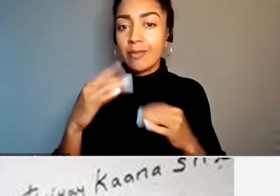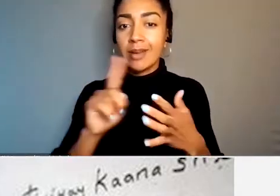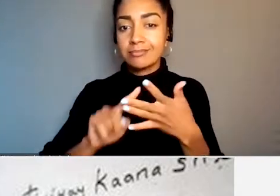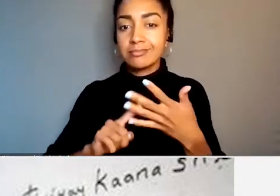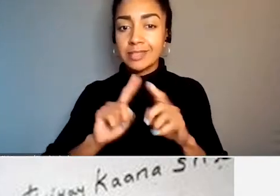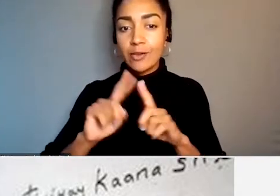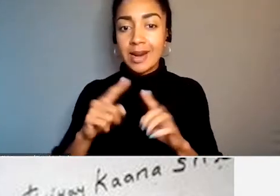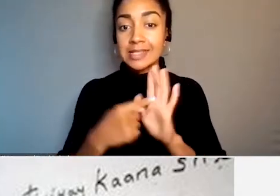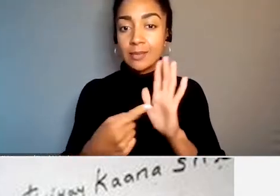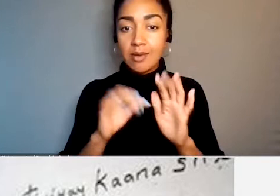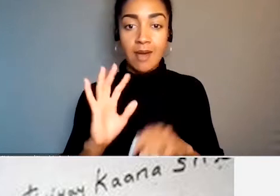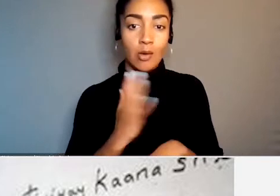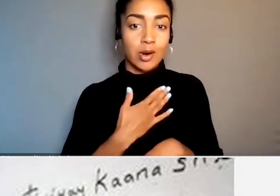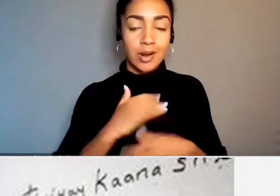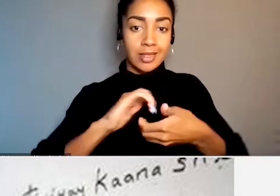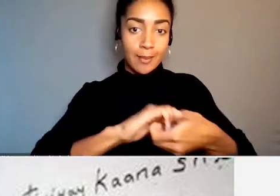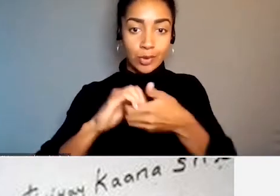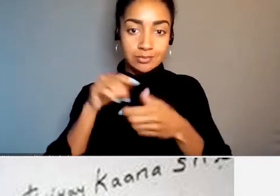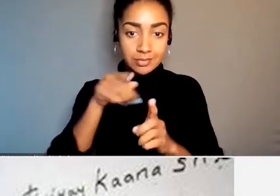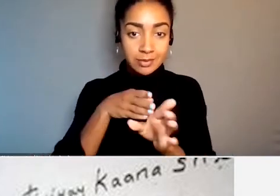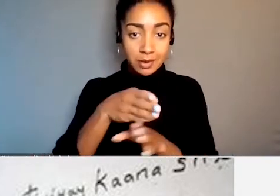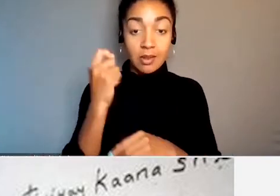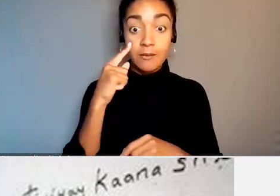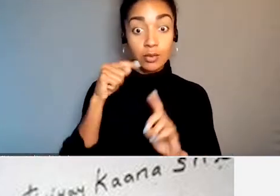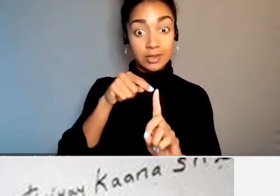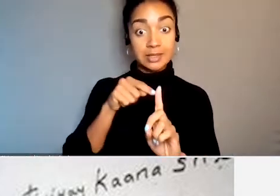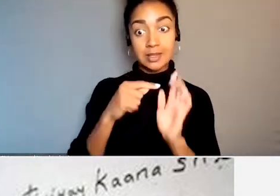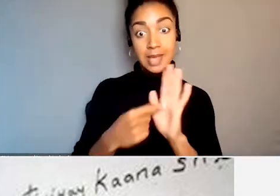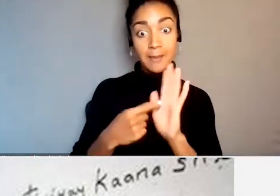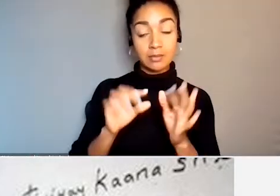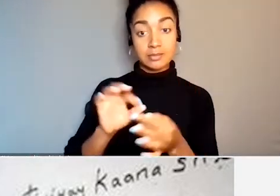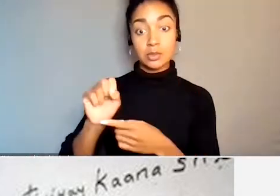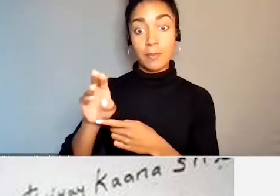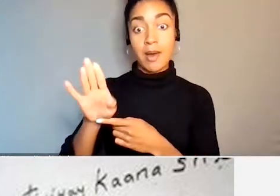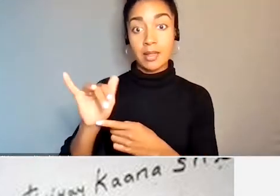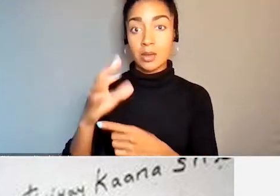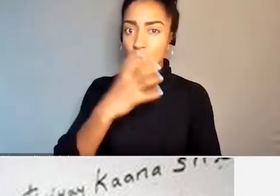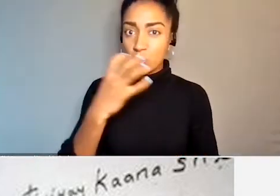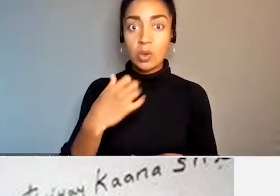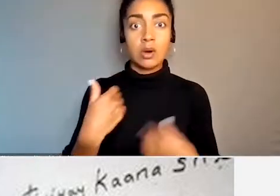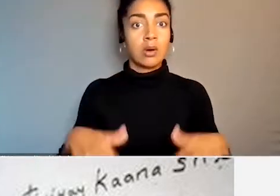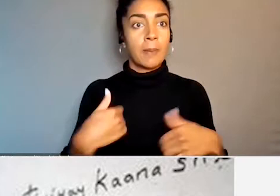but I just want to say in this Somali example, how much sense it made for USAID to contribute to an existing program.